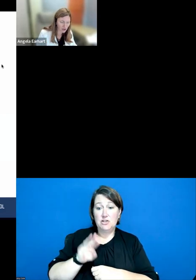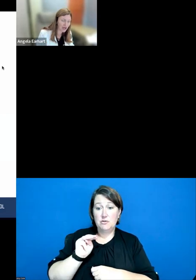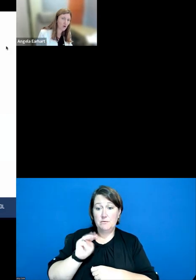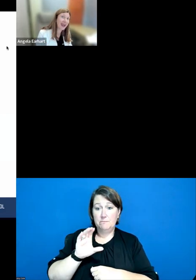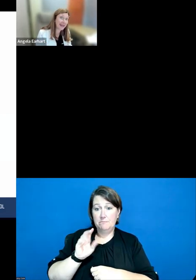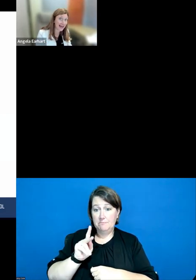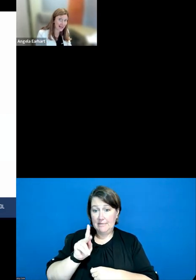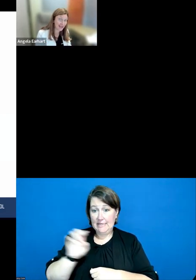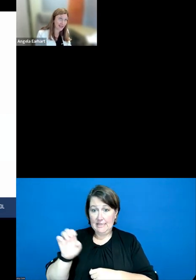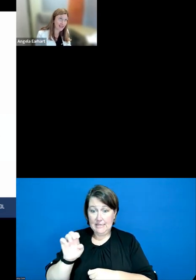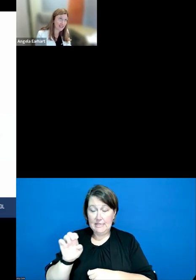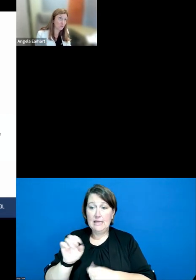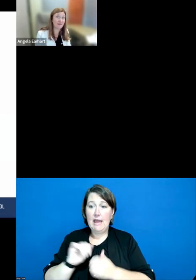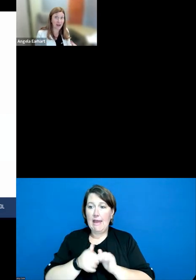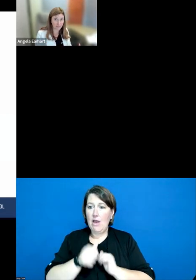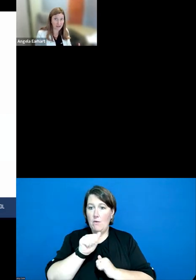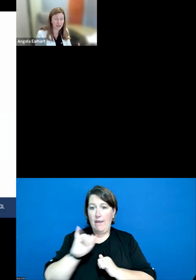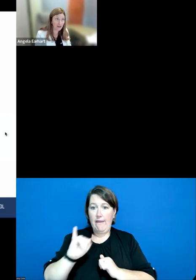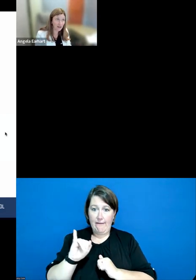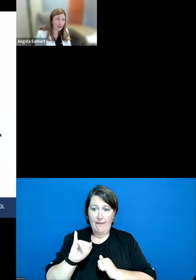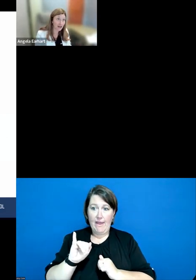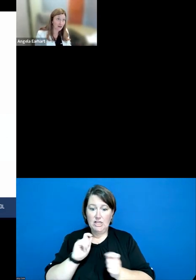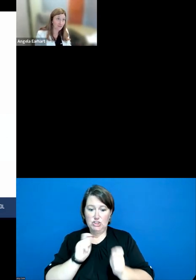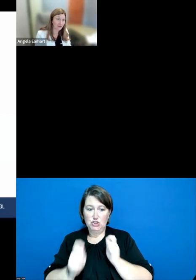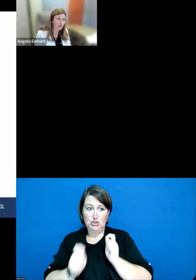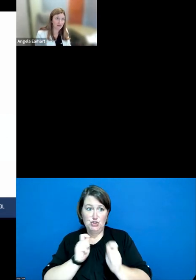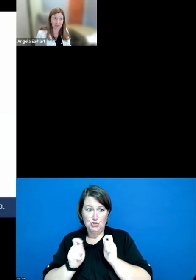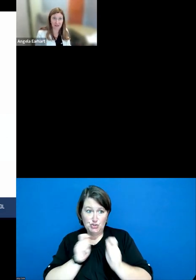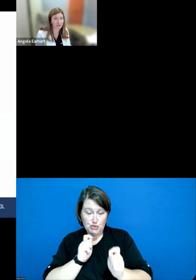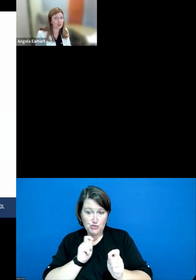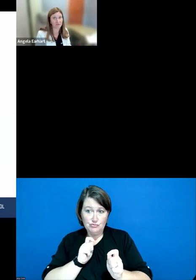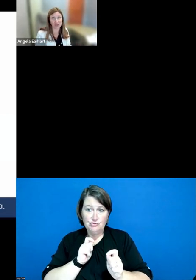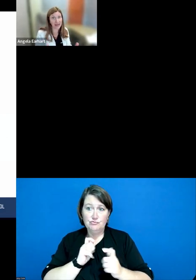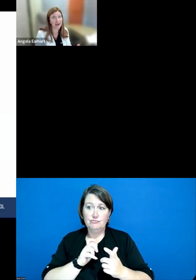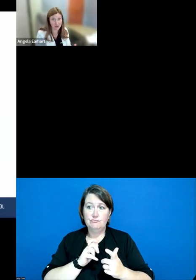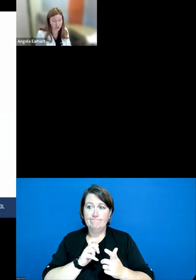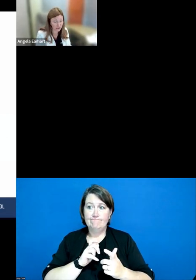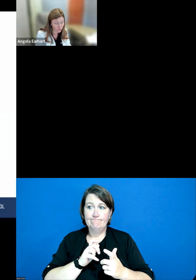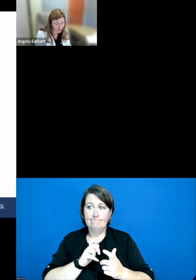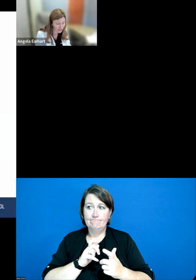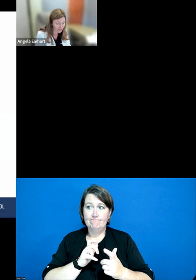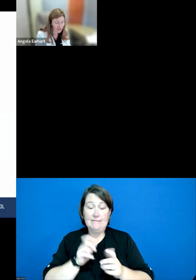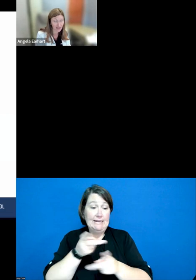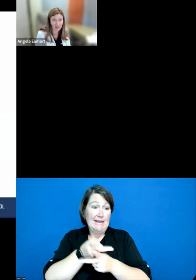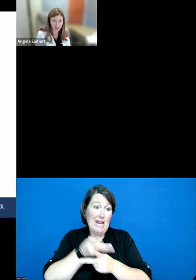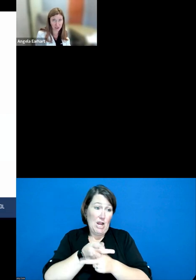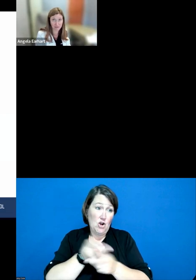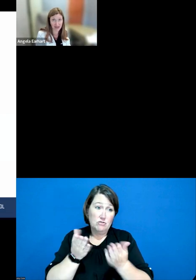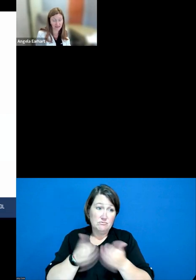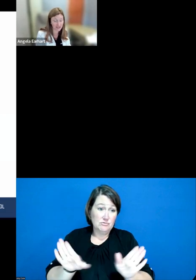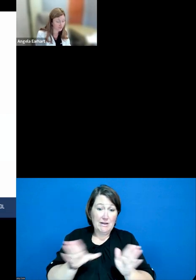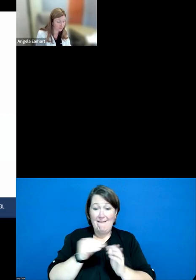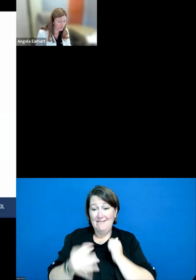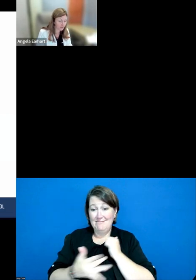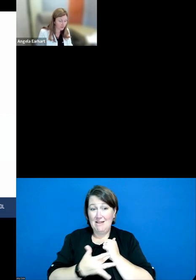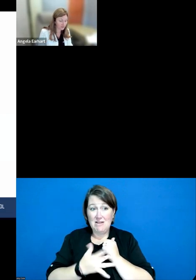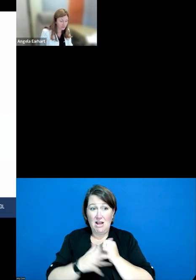about how AI is revamping care in general and the technology behind that.